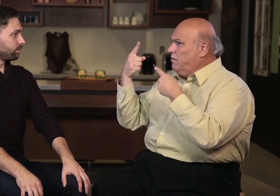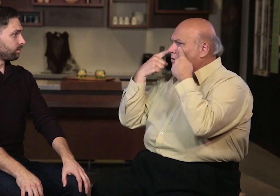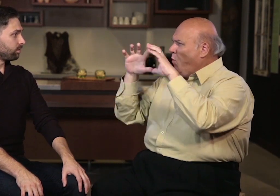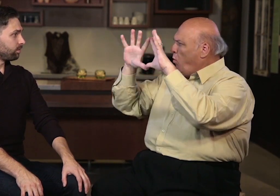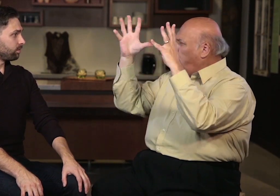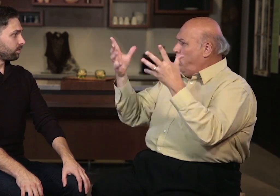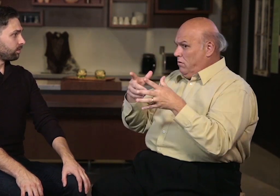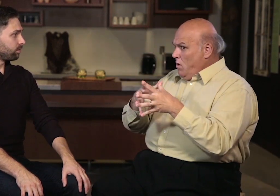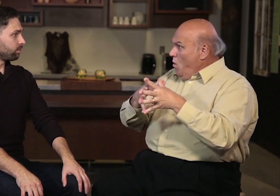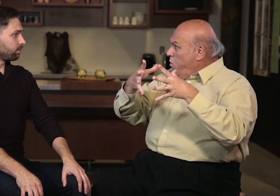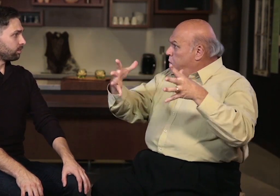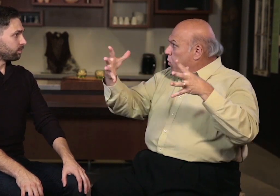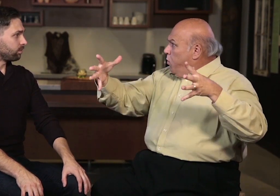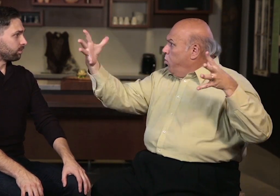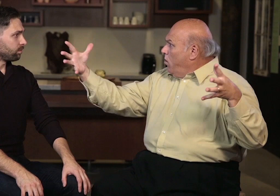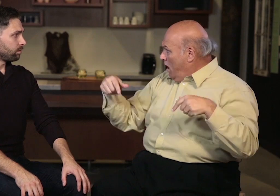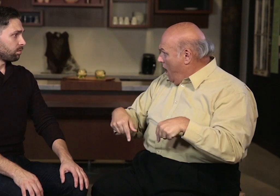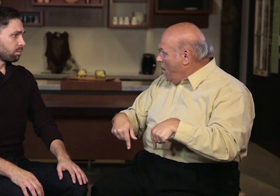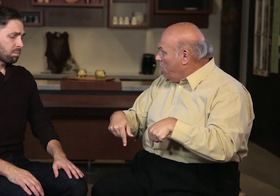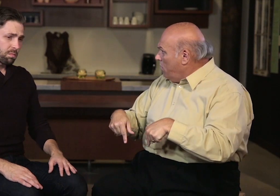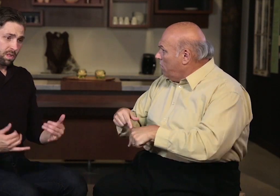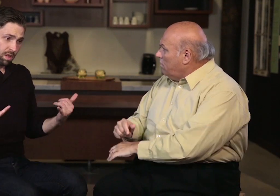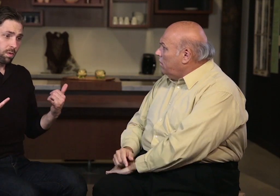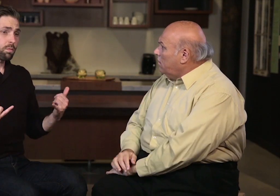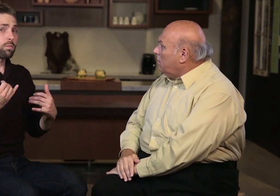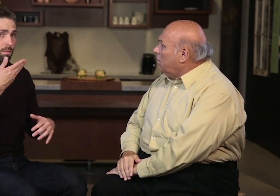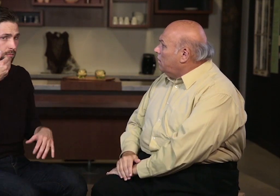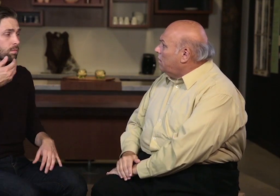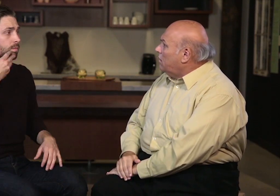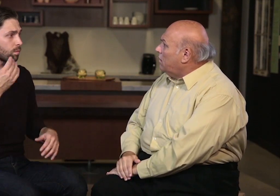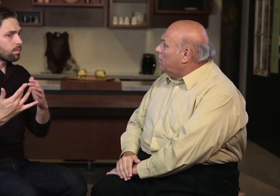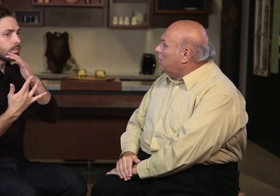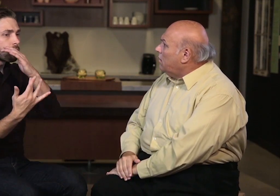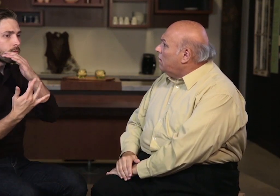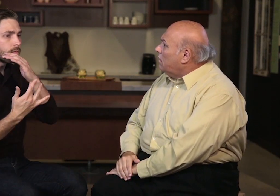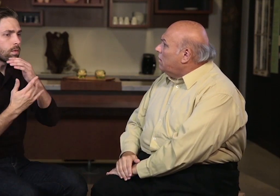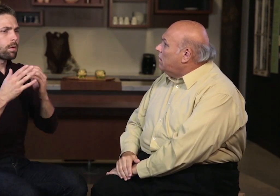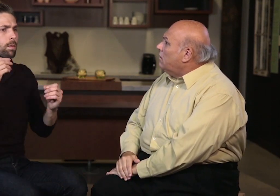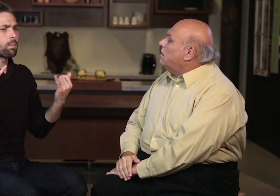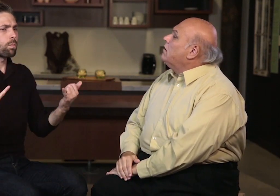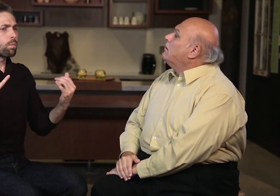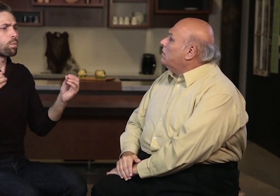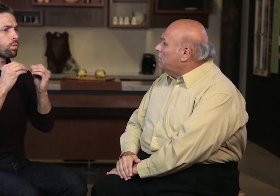see more Deaf businesses growing in the world? Today opportunities are getting better... with technology and